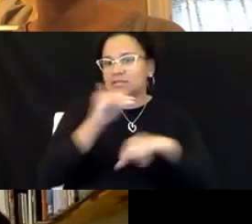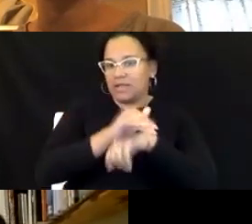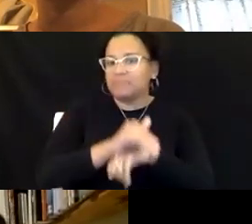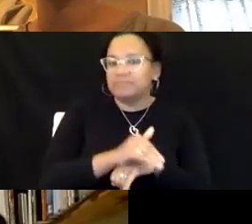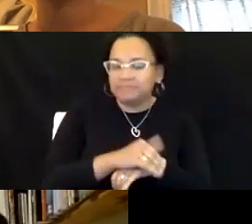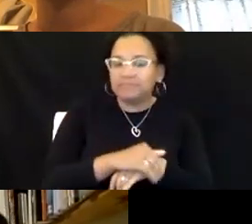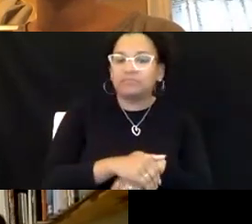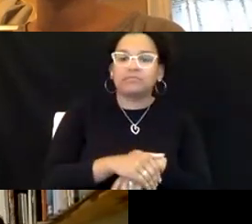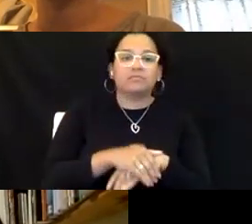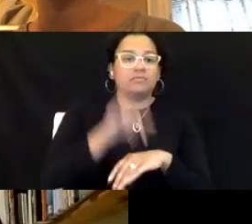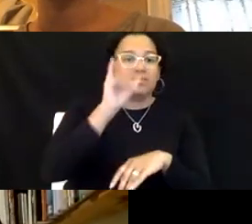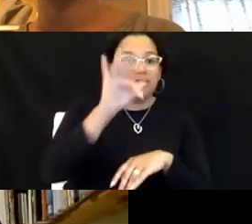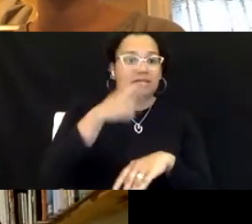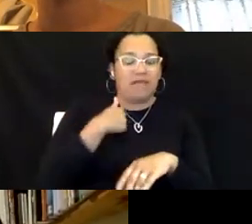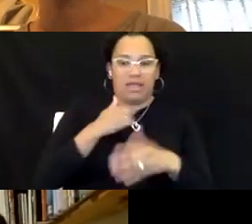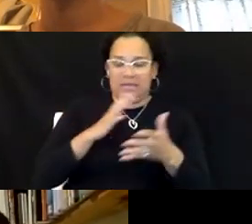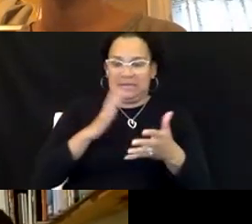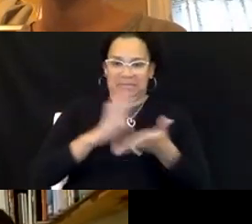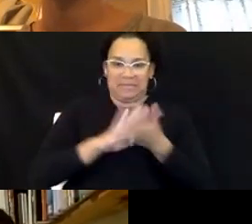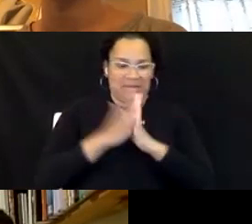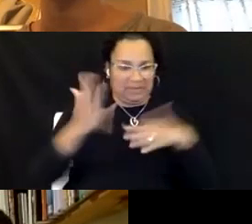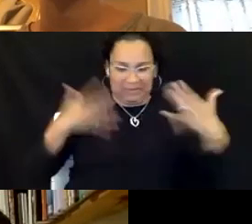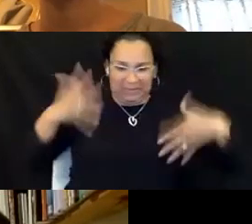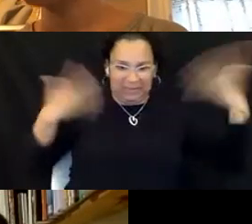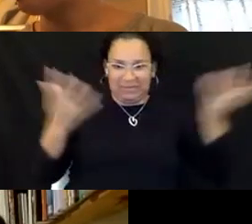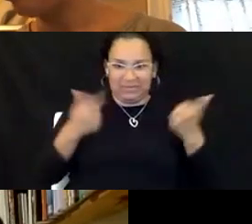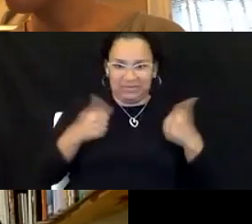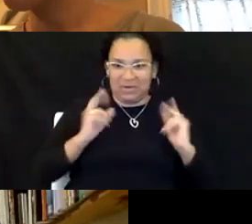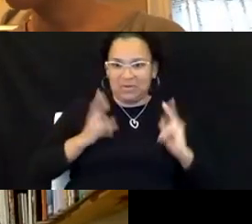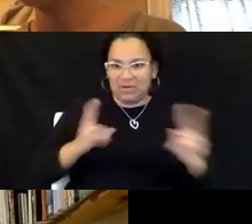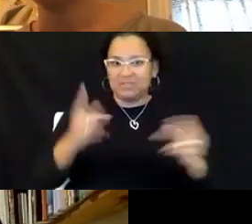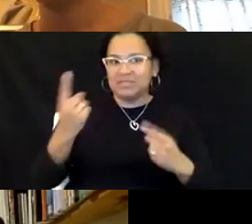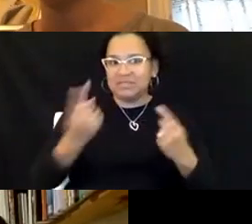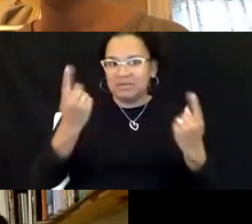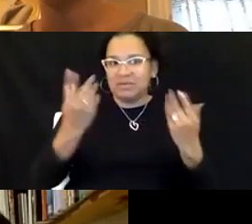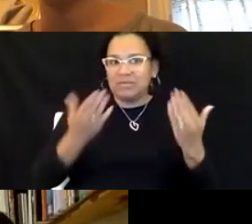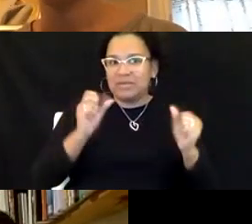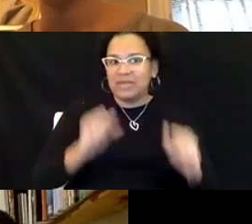Tonya Suther: If I forget flustered and start to rush into it, maybe somebody could just like. remind me.